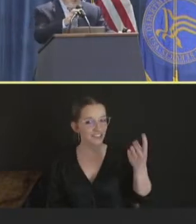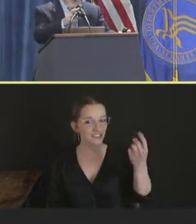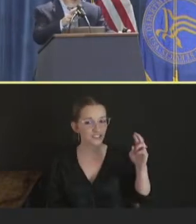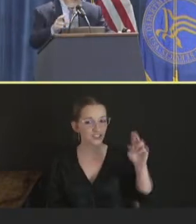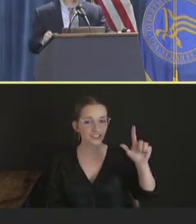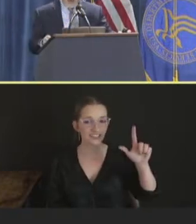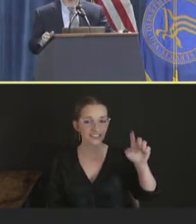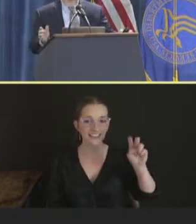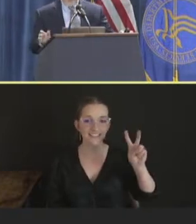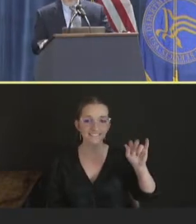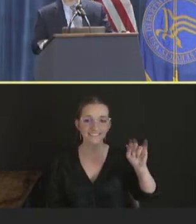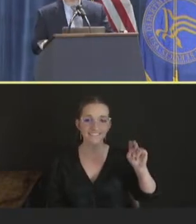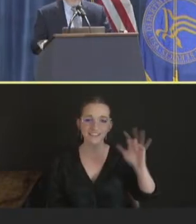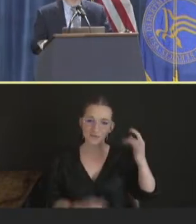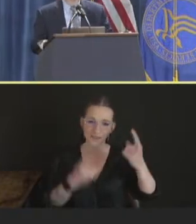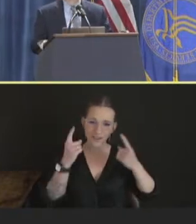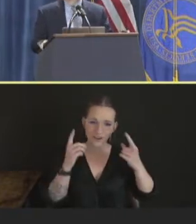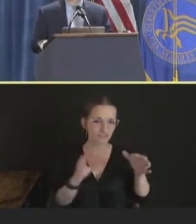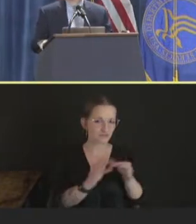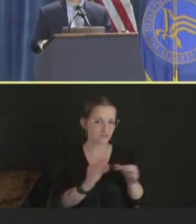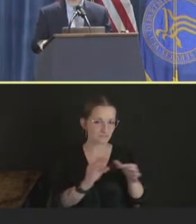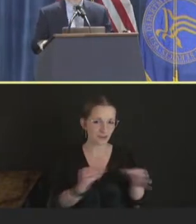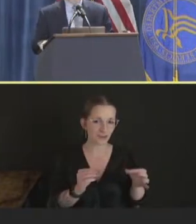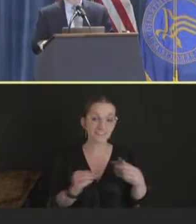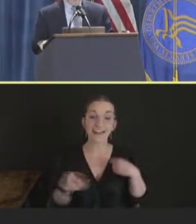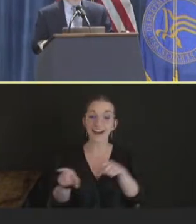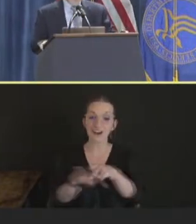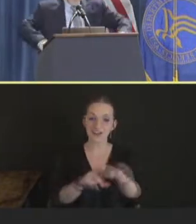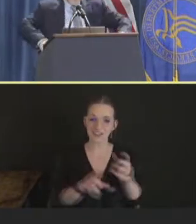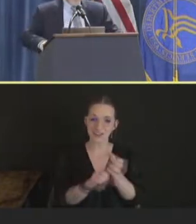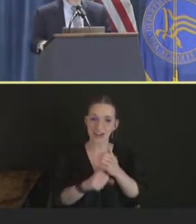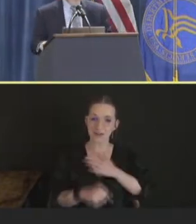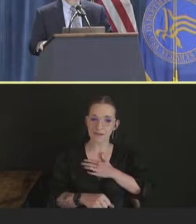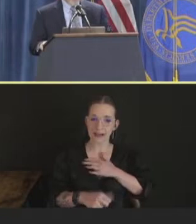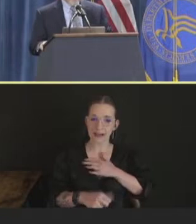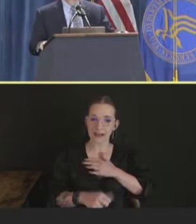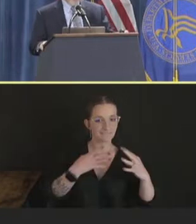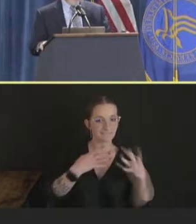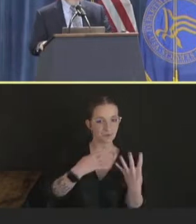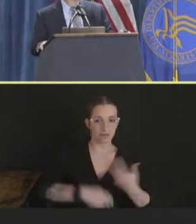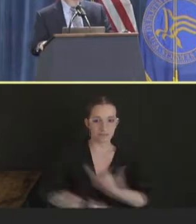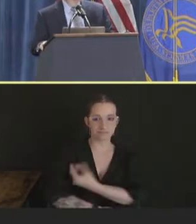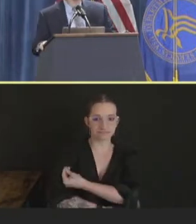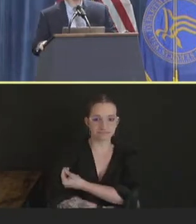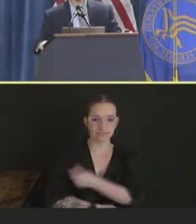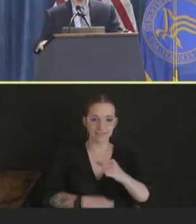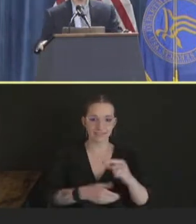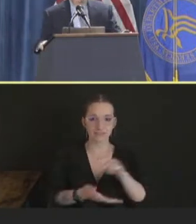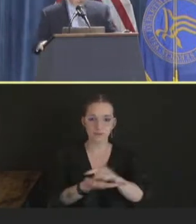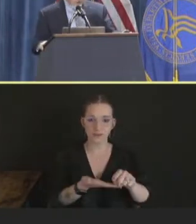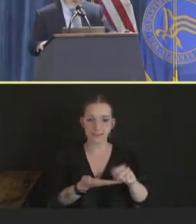I also got my boosters this week, no sore arms here and hope all of you are here with